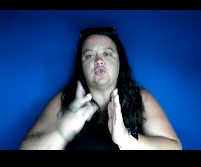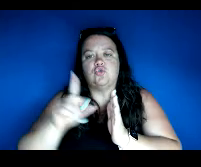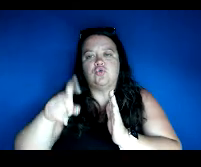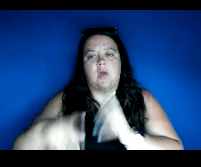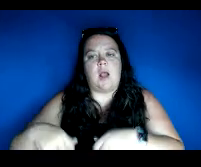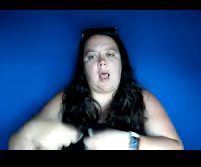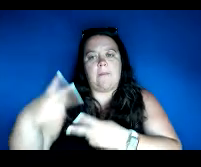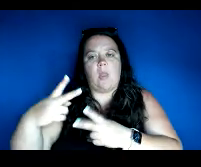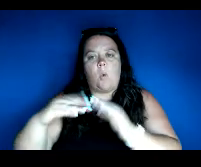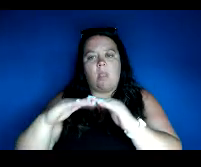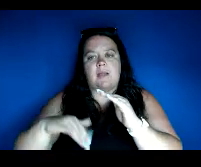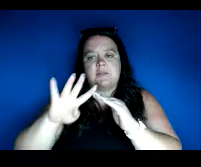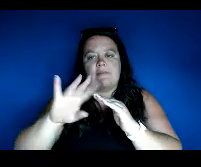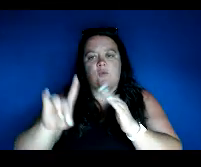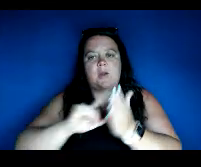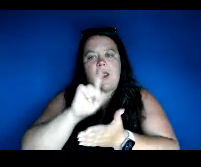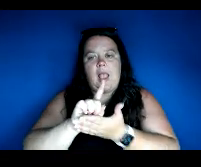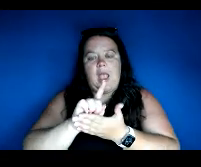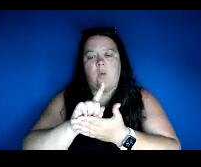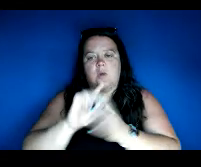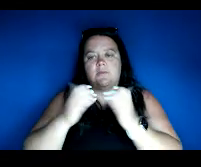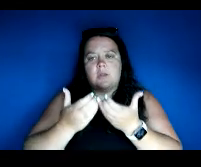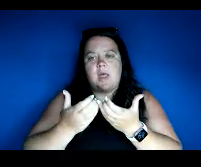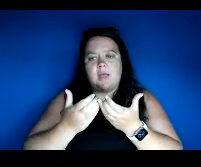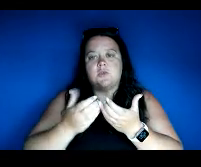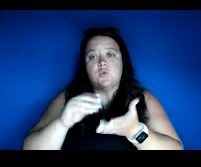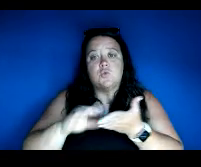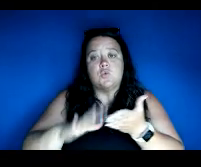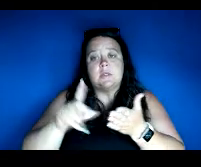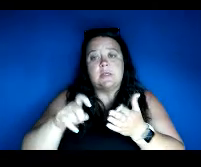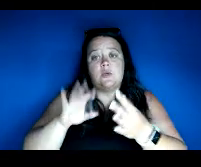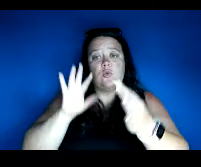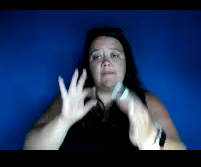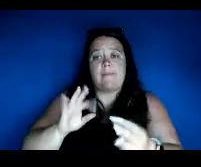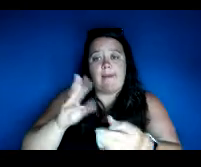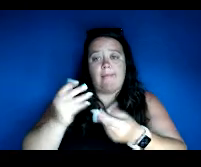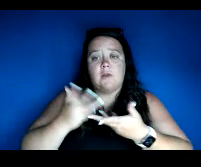of the class. Students should give us that feedback.